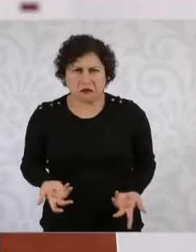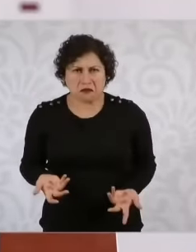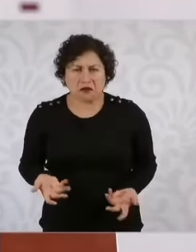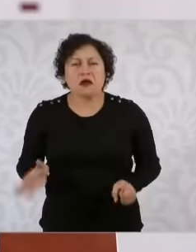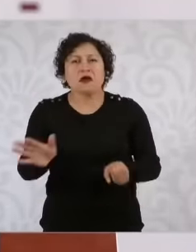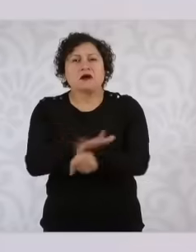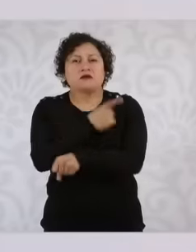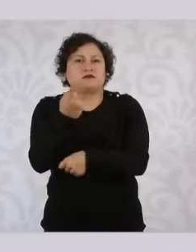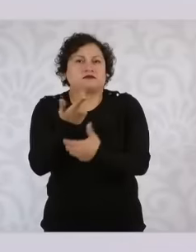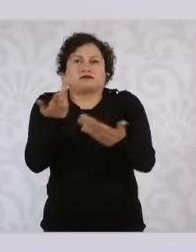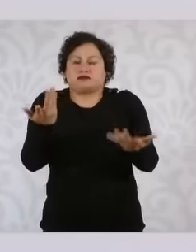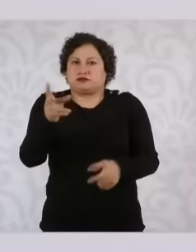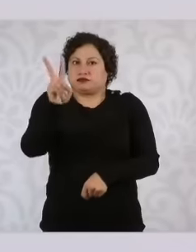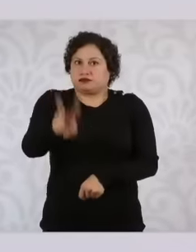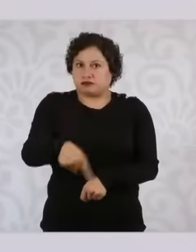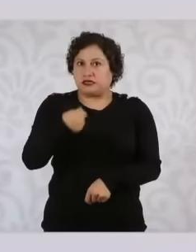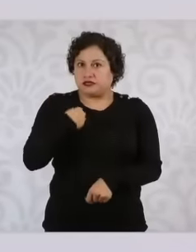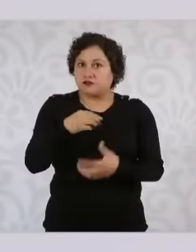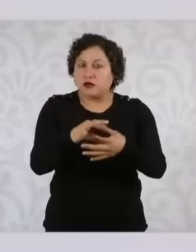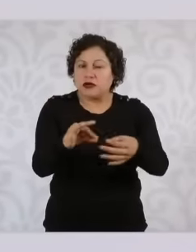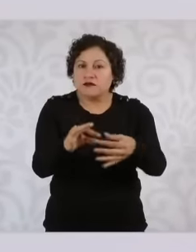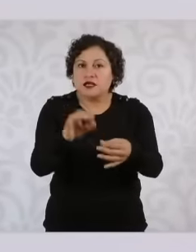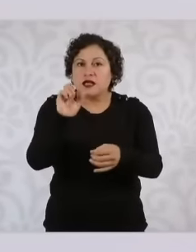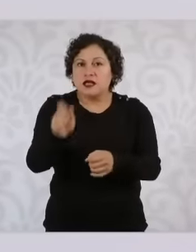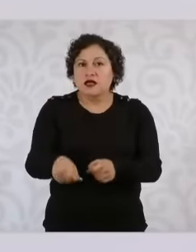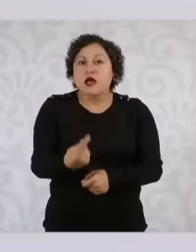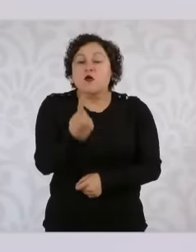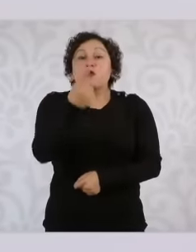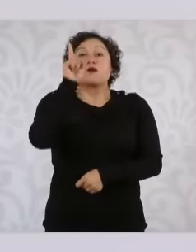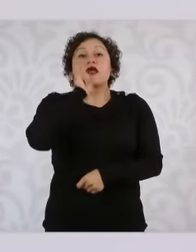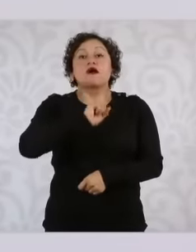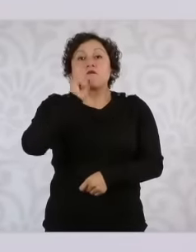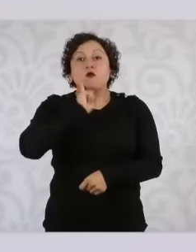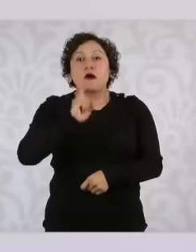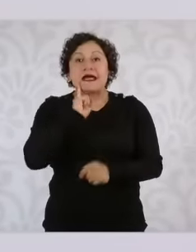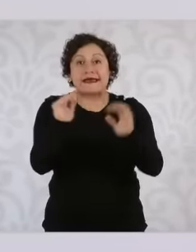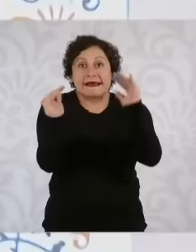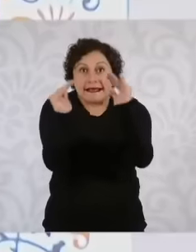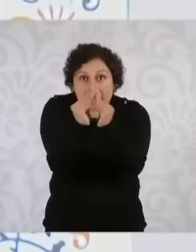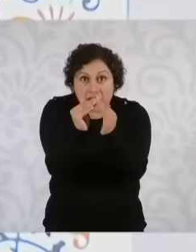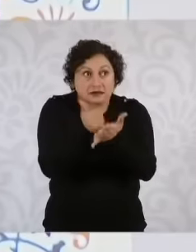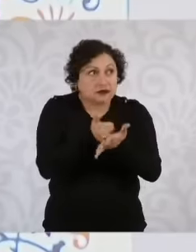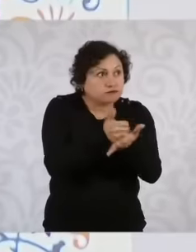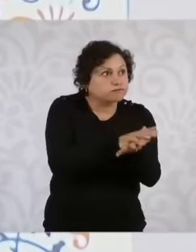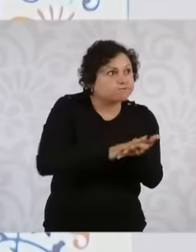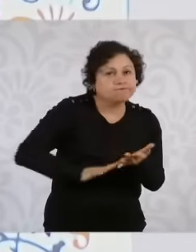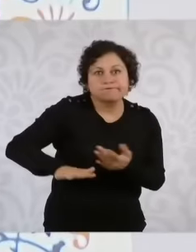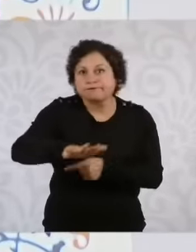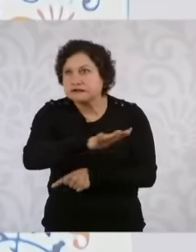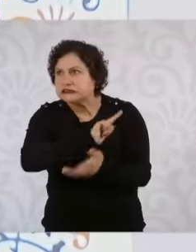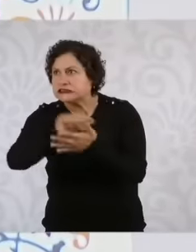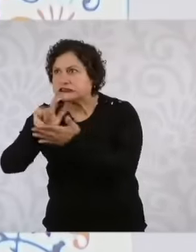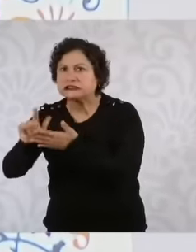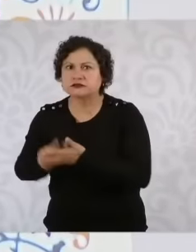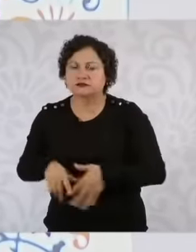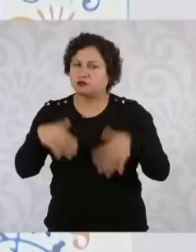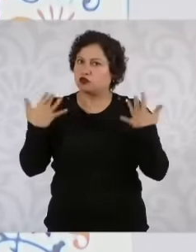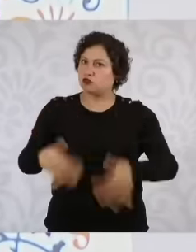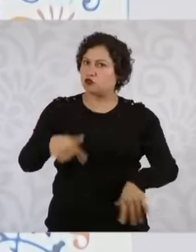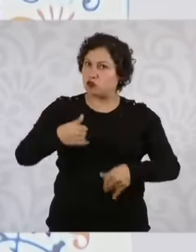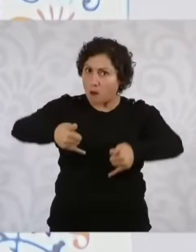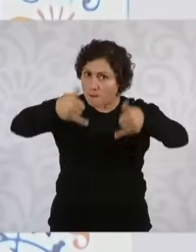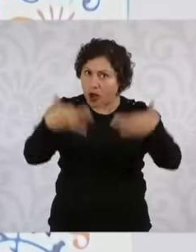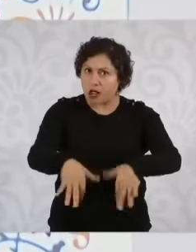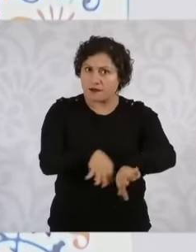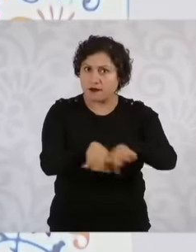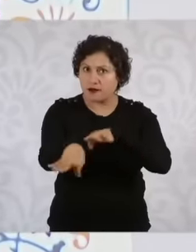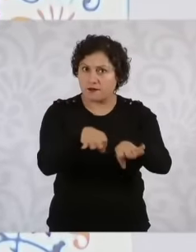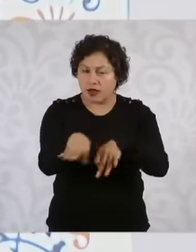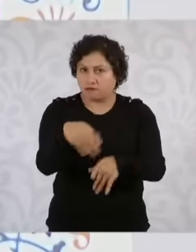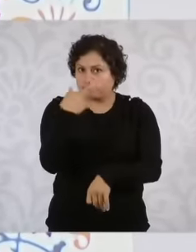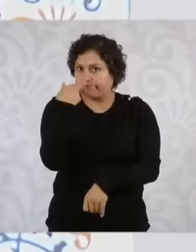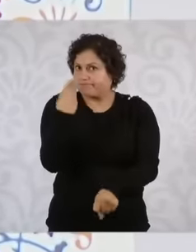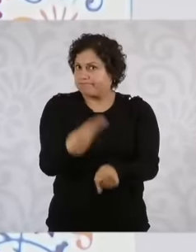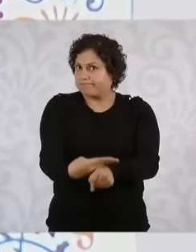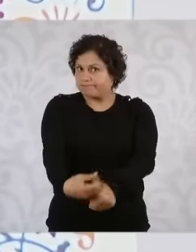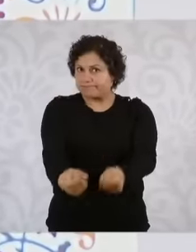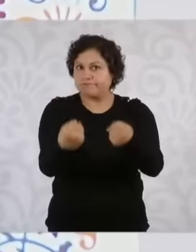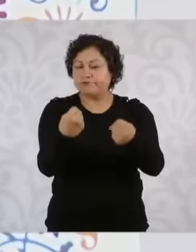all the work that it means to maintain the home, and also, in particular, housewives